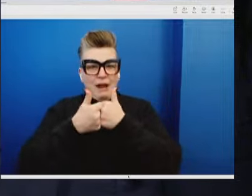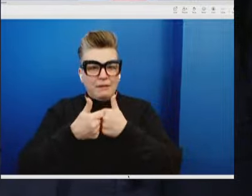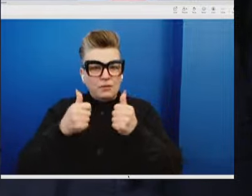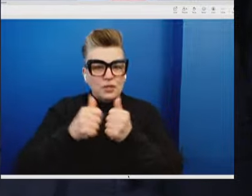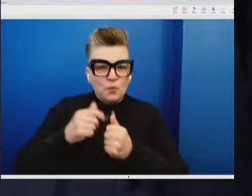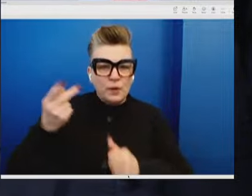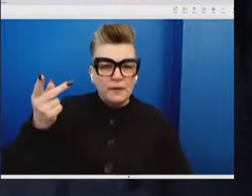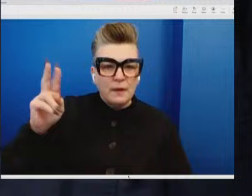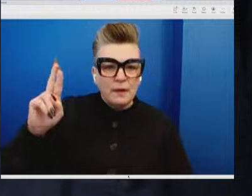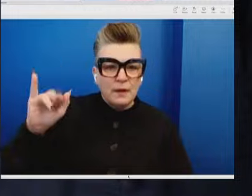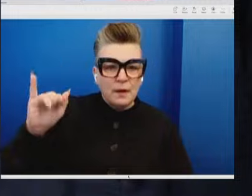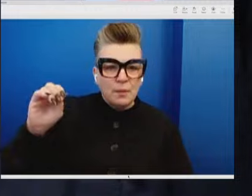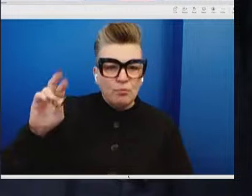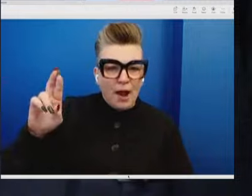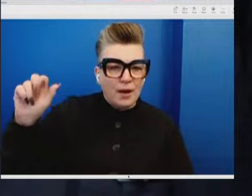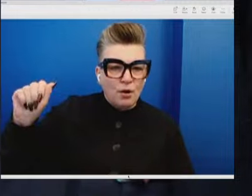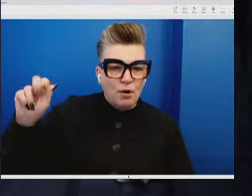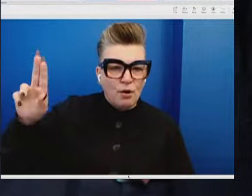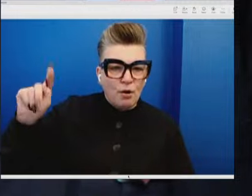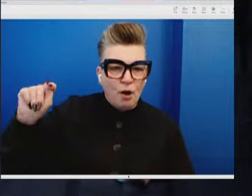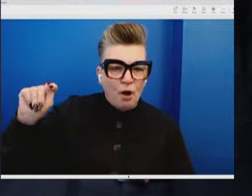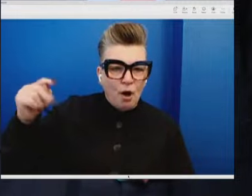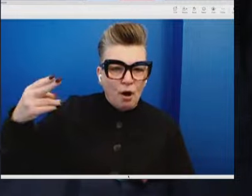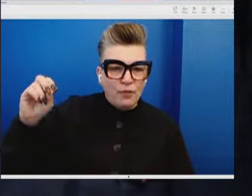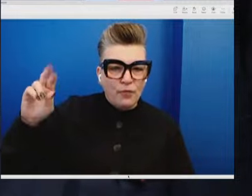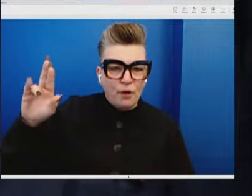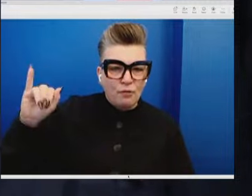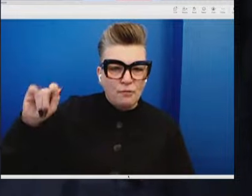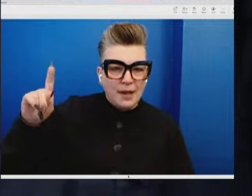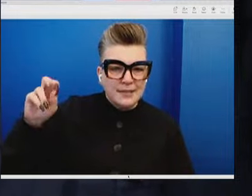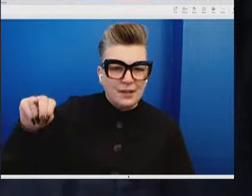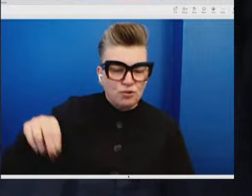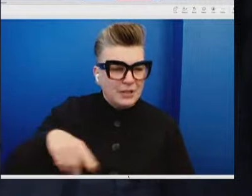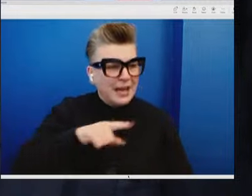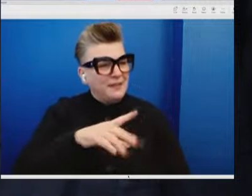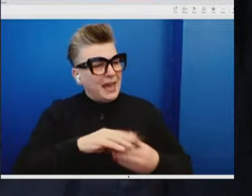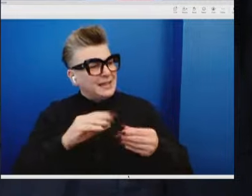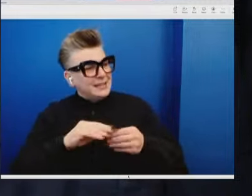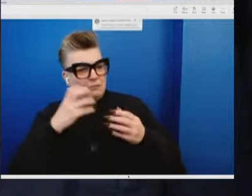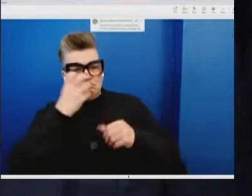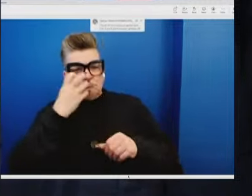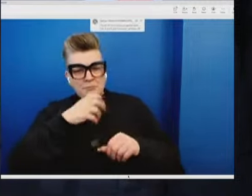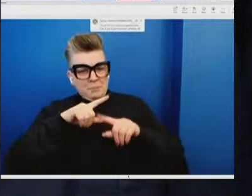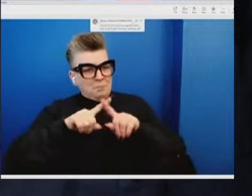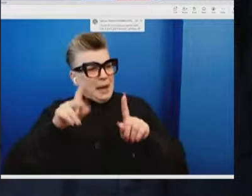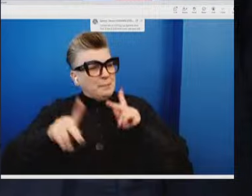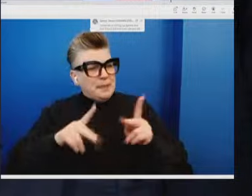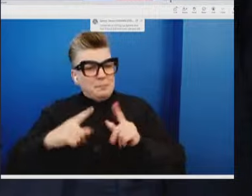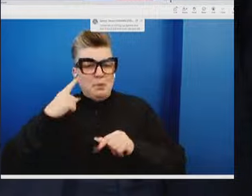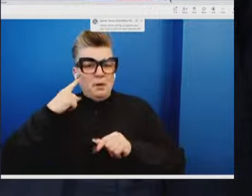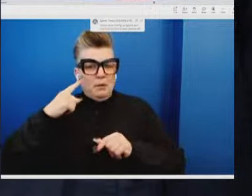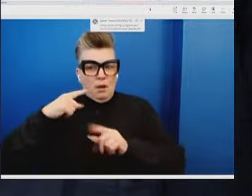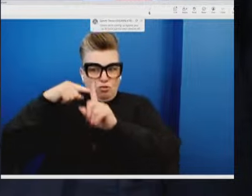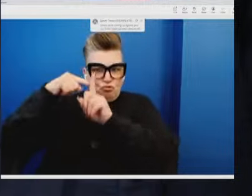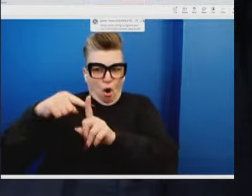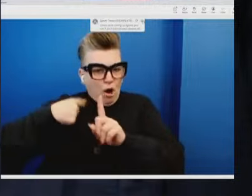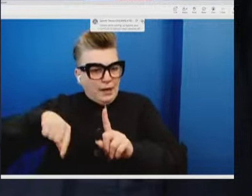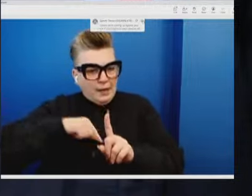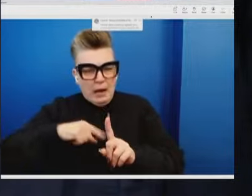critical of you for some of the business practices, they think you're up-charging, change orders, all the things that seem to generate tremendous amounts of expense.